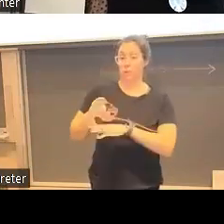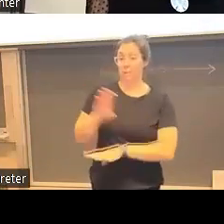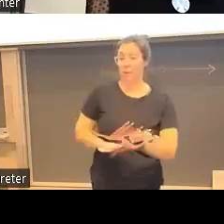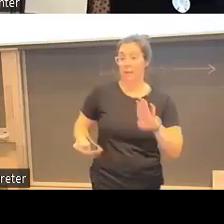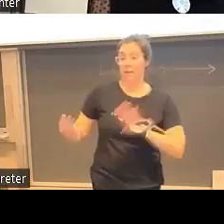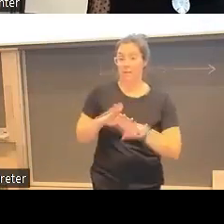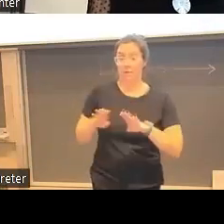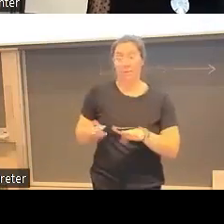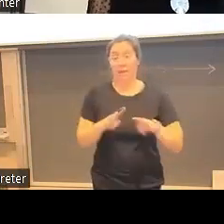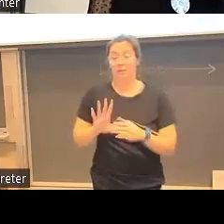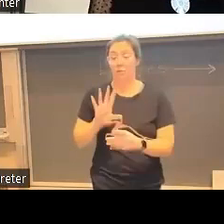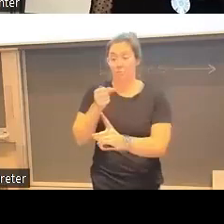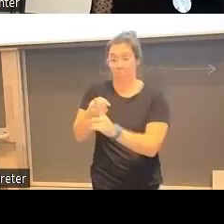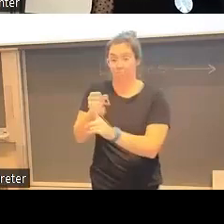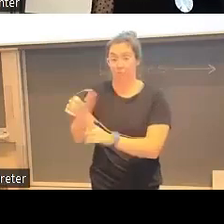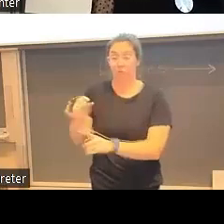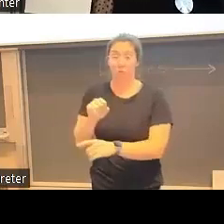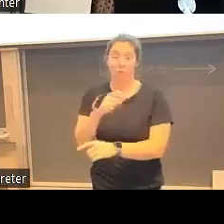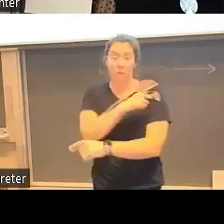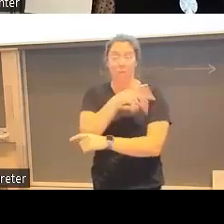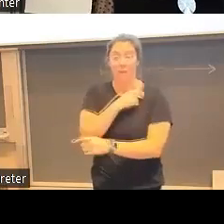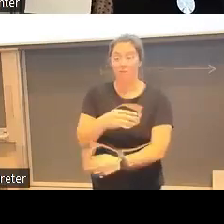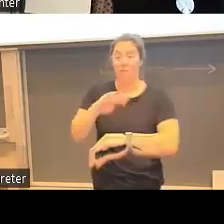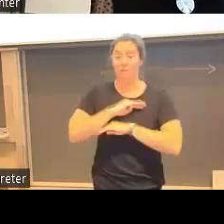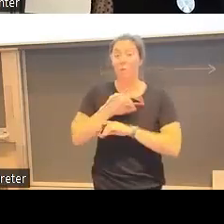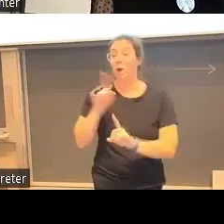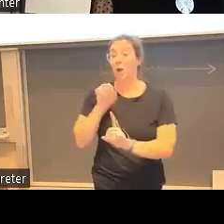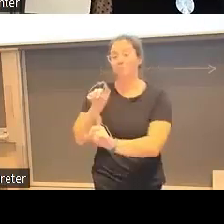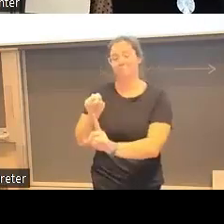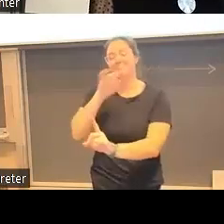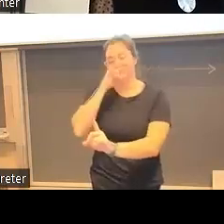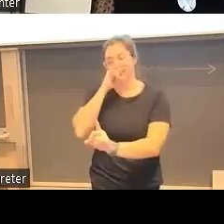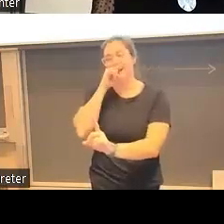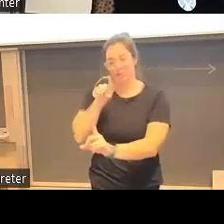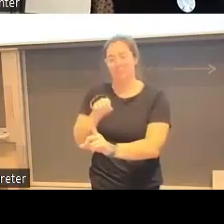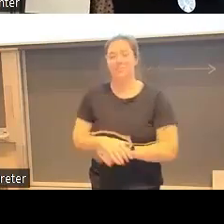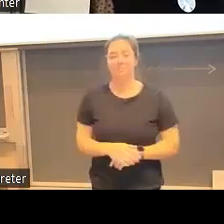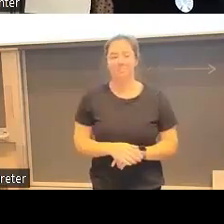to Patient satisfaction and outcomes were observed on the Pediatrics rotation slightly fewer on the